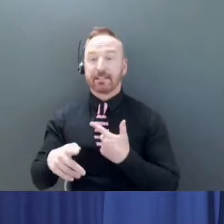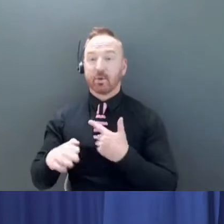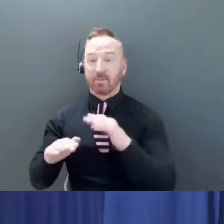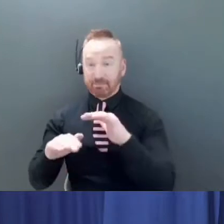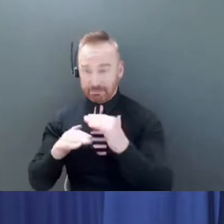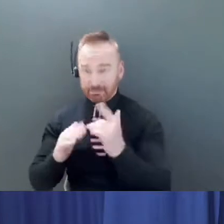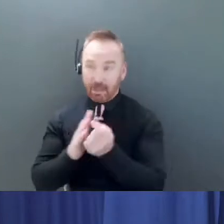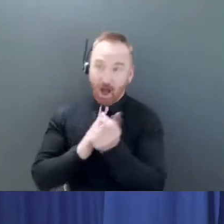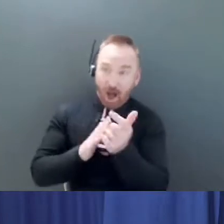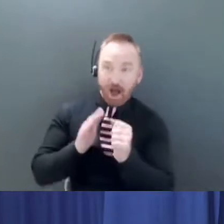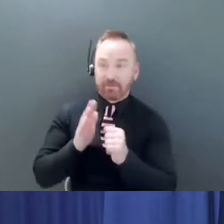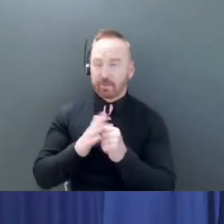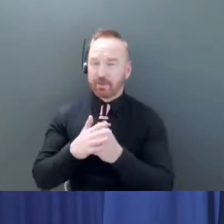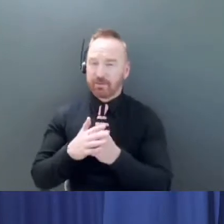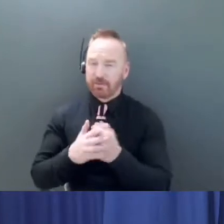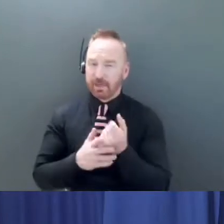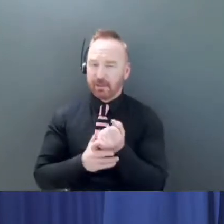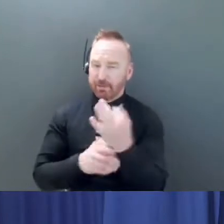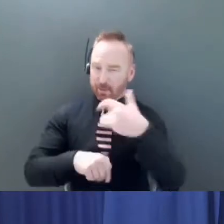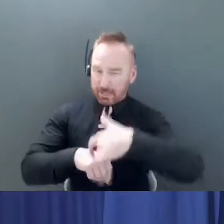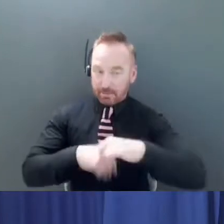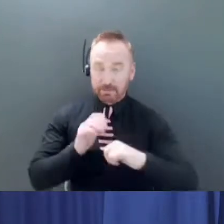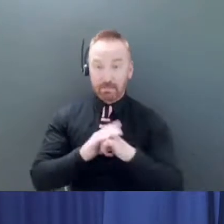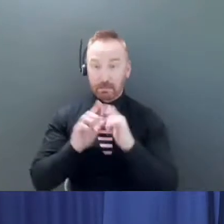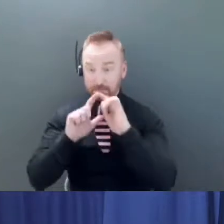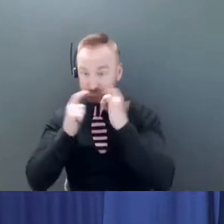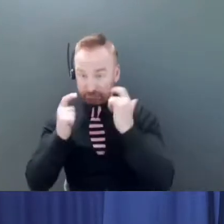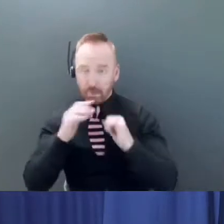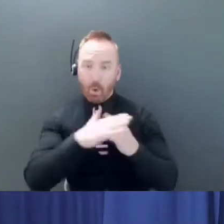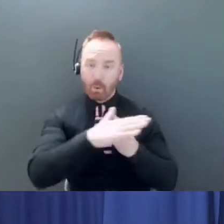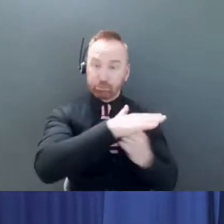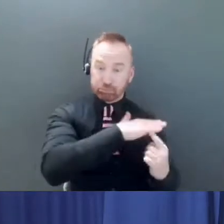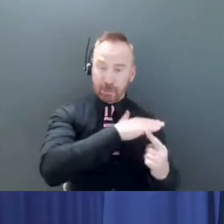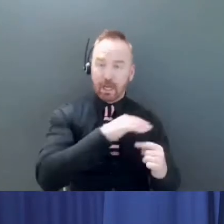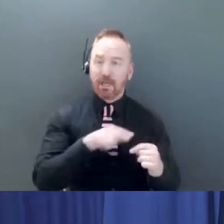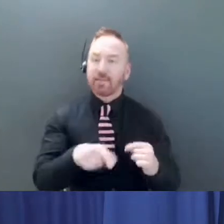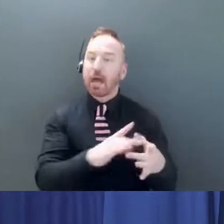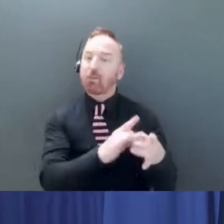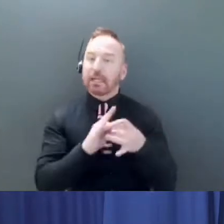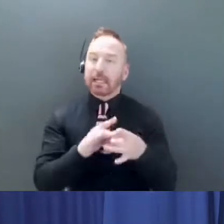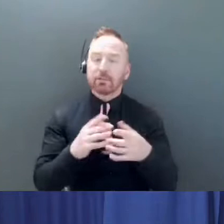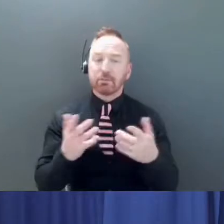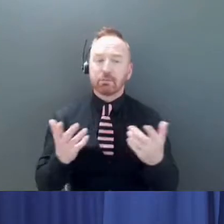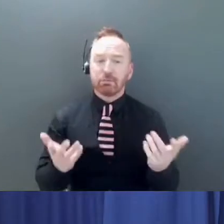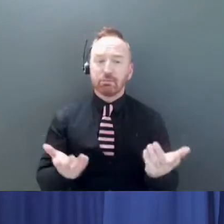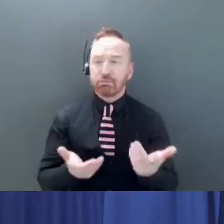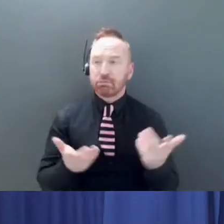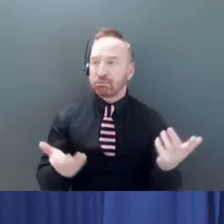the reality that they are no longer defensible measures for a highly vaccinated population